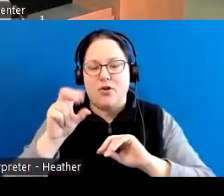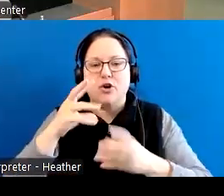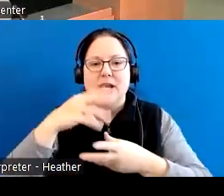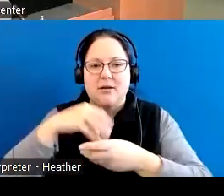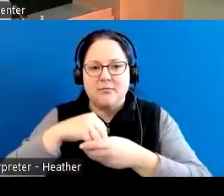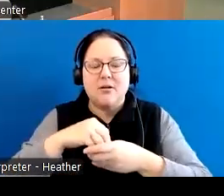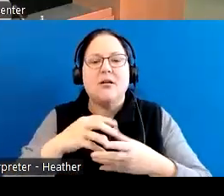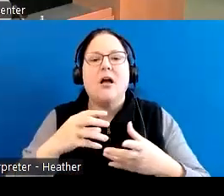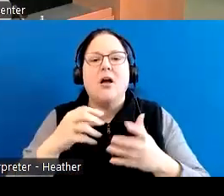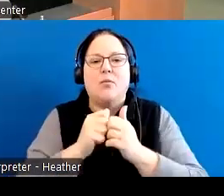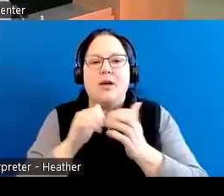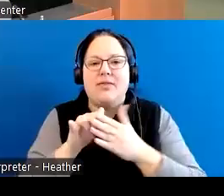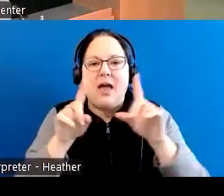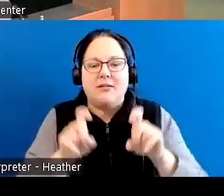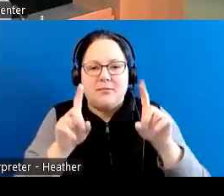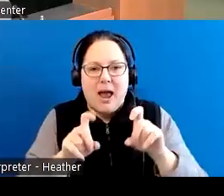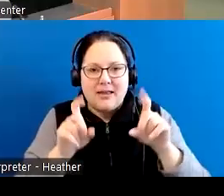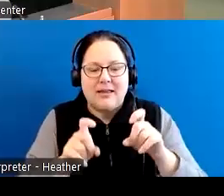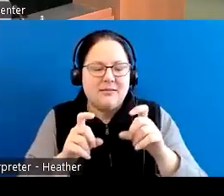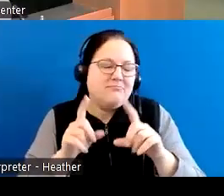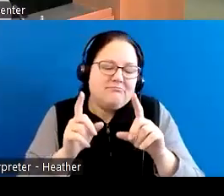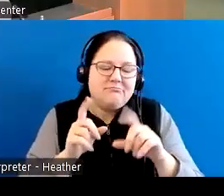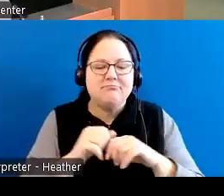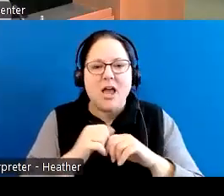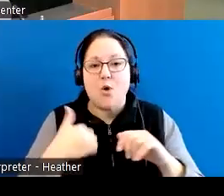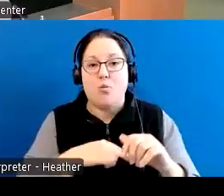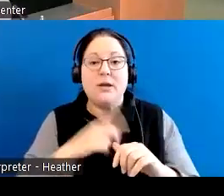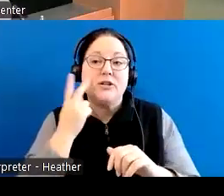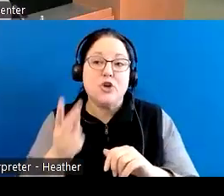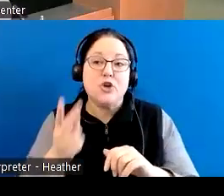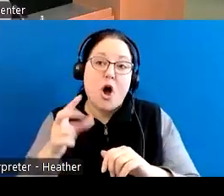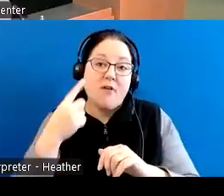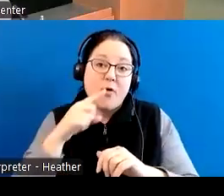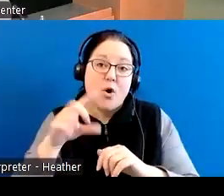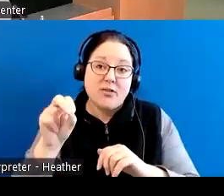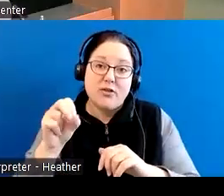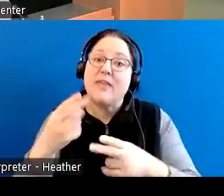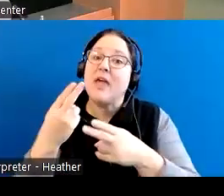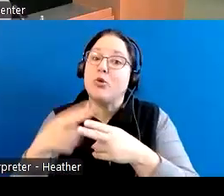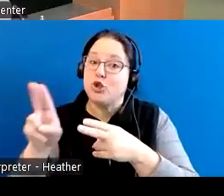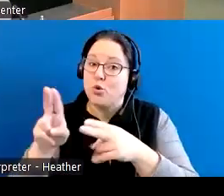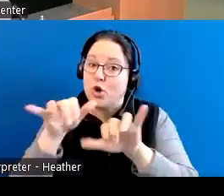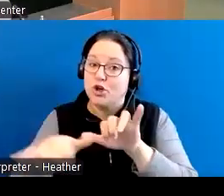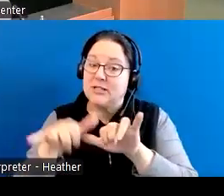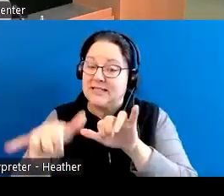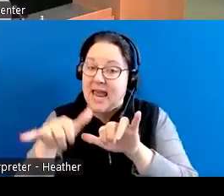pilot version of RSP. Um we found that they had a significantly shorter length of stay and that that